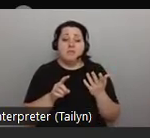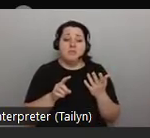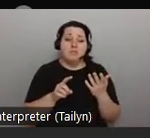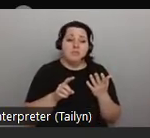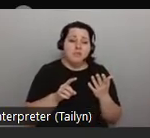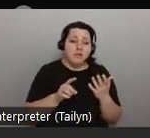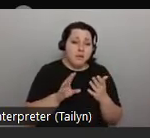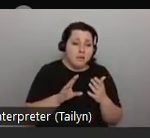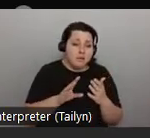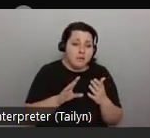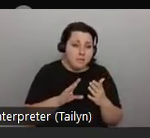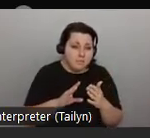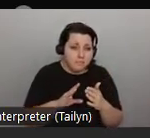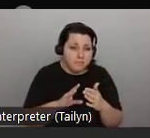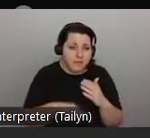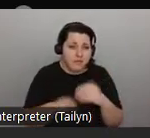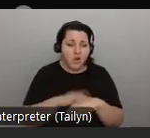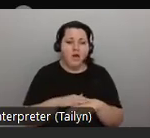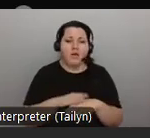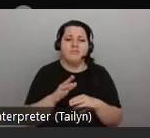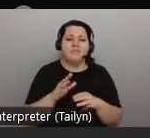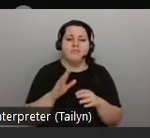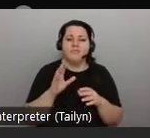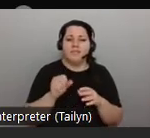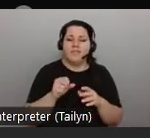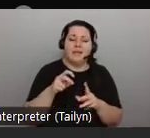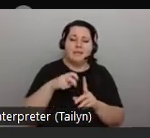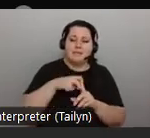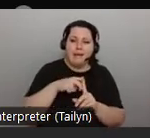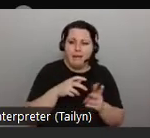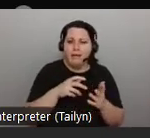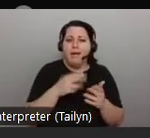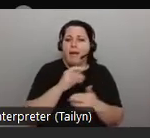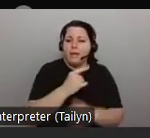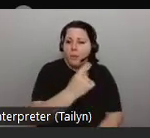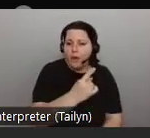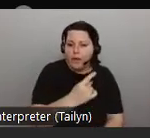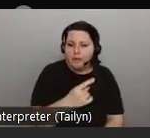But based on is where it assigns that functionality we've been talking about.